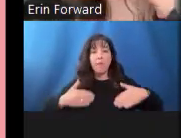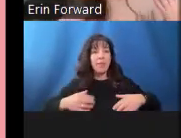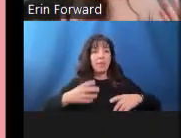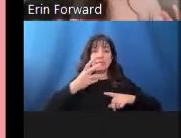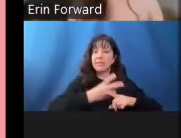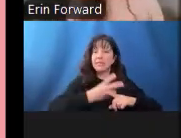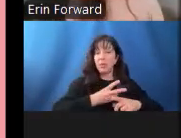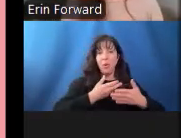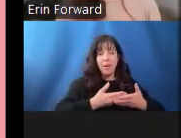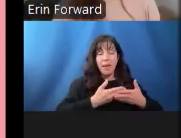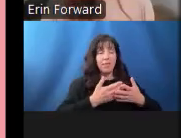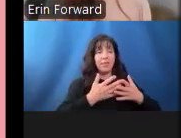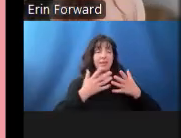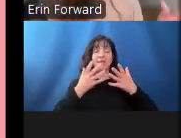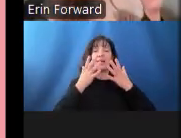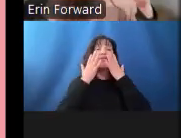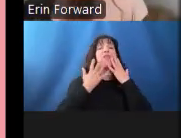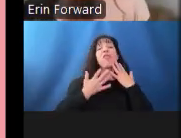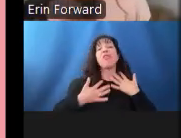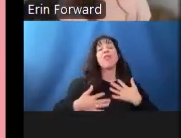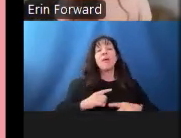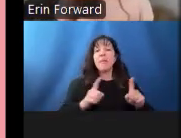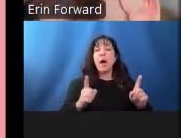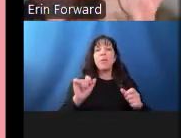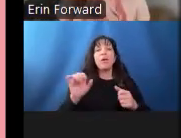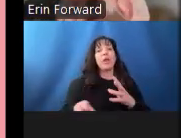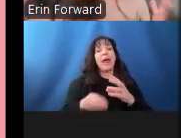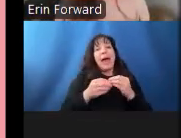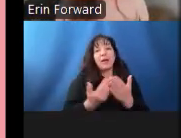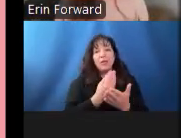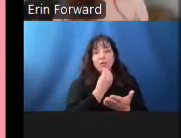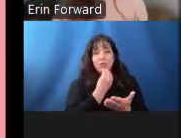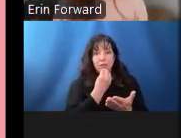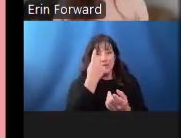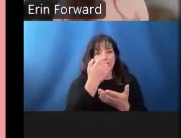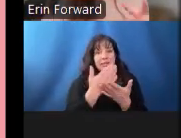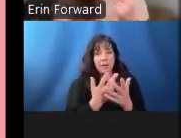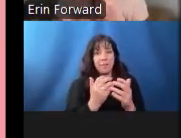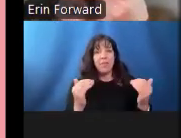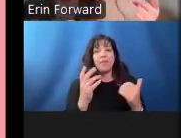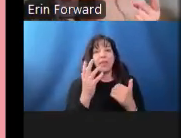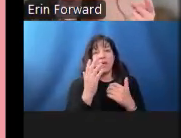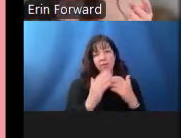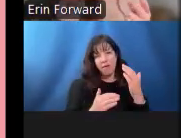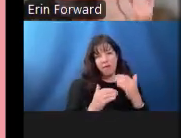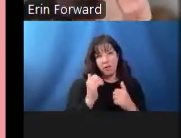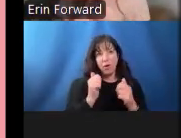might be exploring it. And we were able to add in new foods, because there was some level of comfort with a relationship with